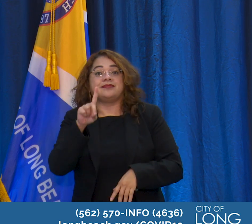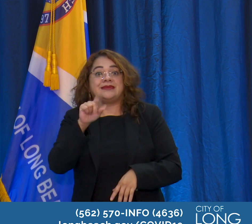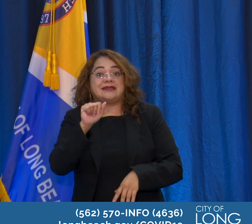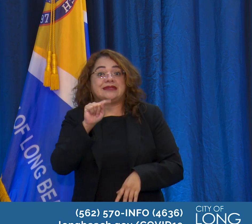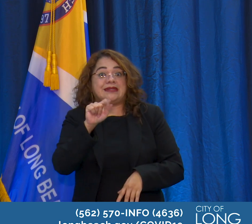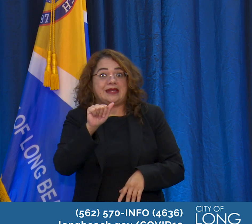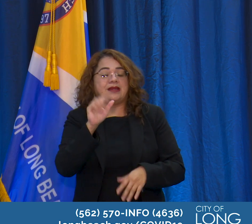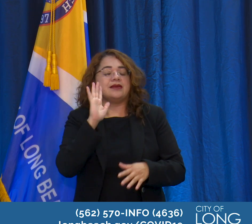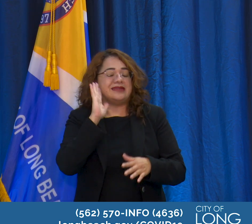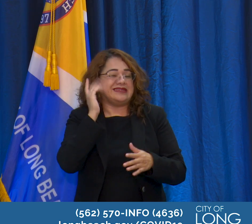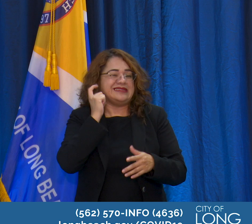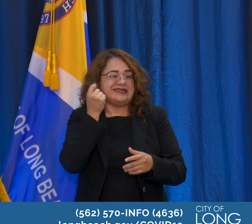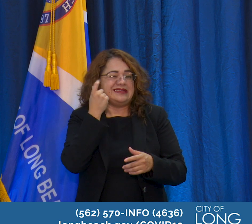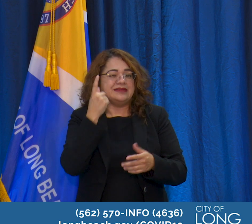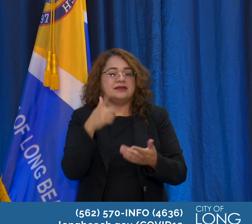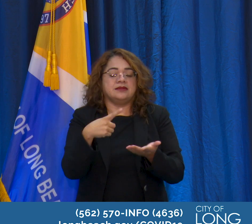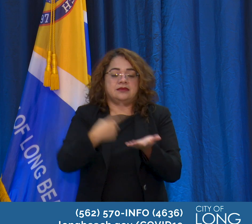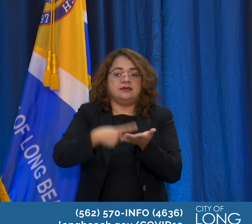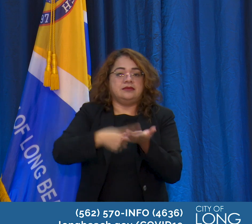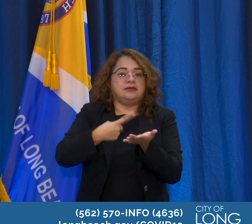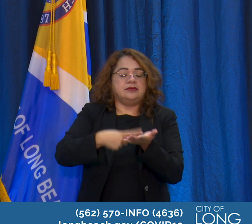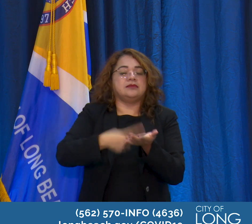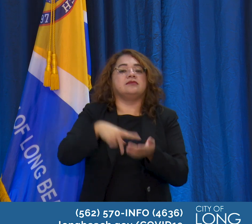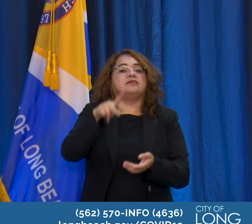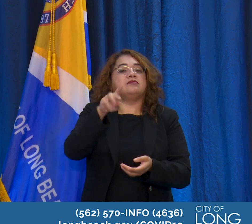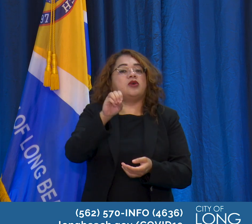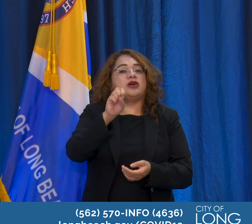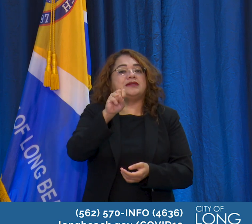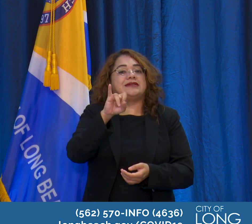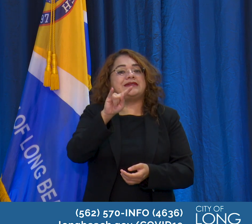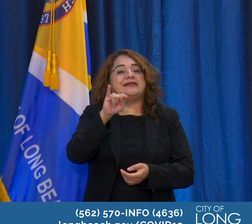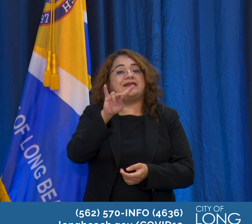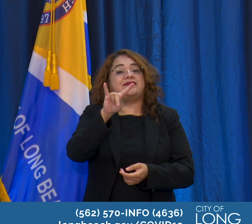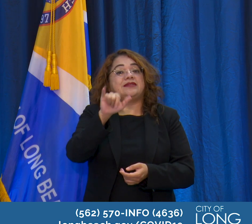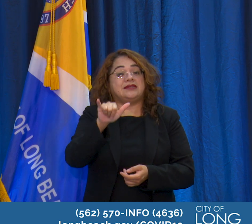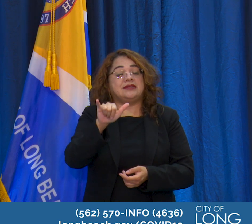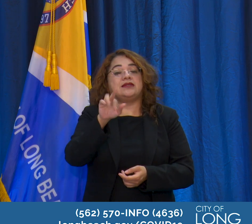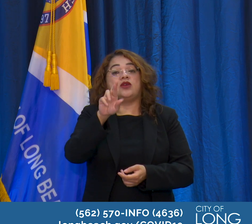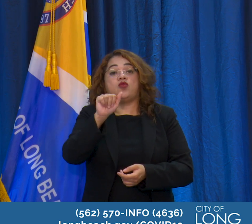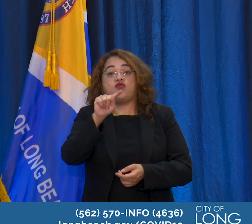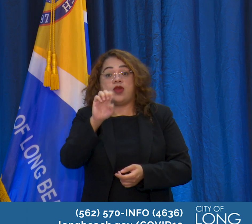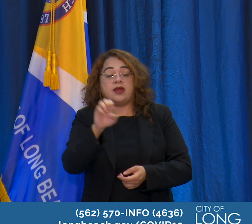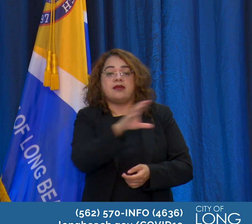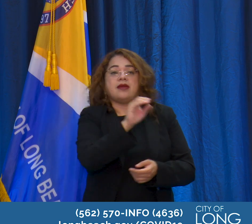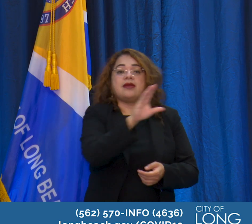which I'm going to discuss right now, as it relates to hospitalizations, we feel, and